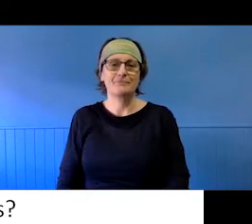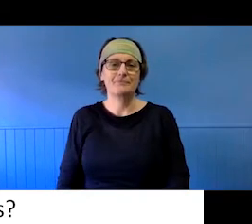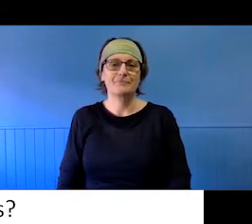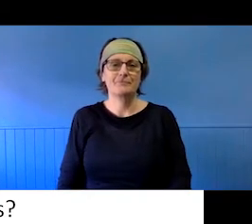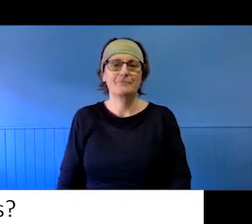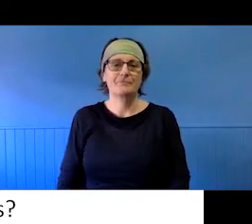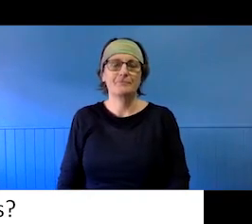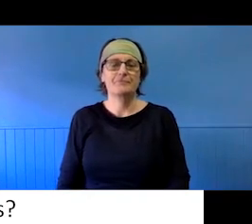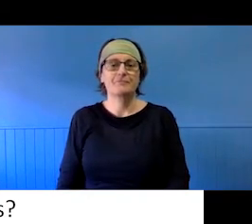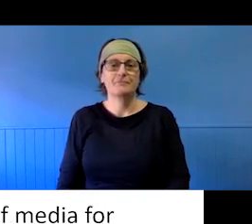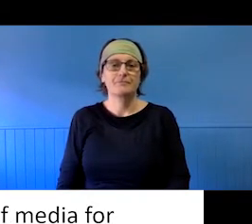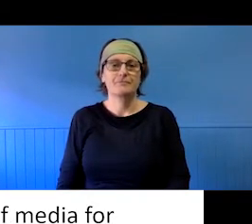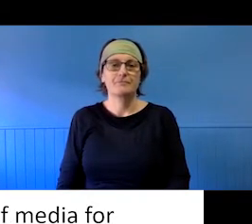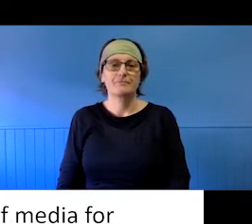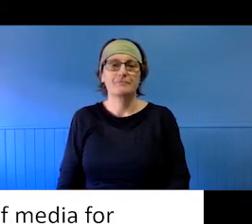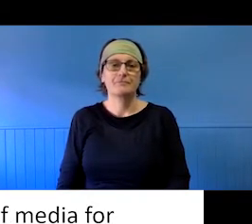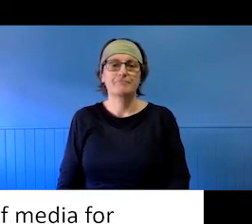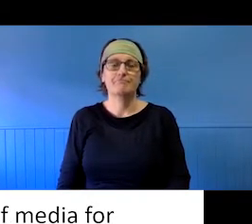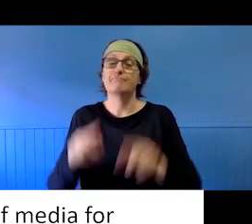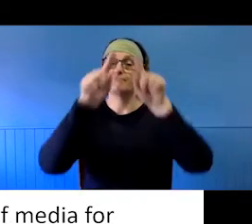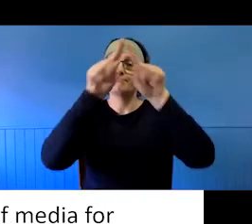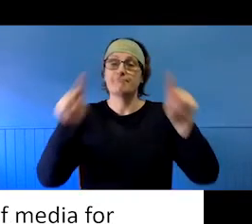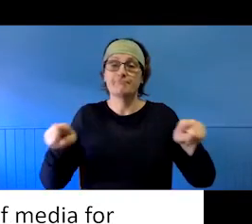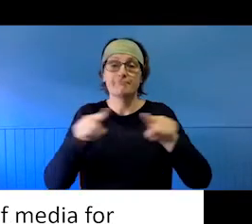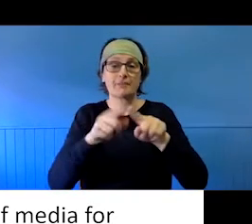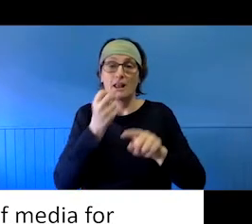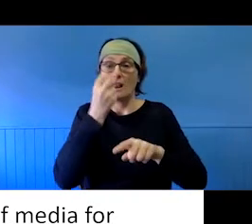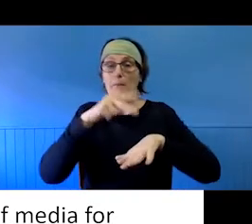Finally, universal design for learning. I went and gave a little